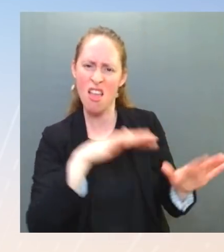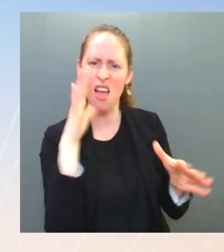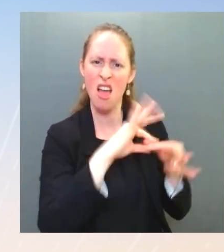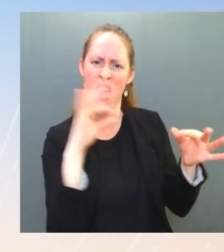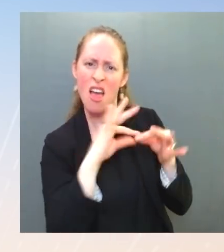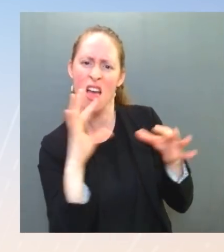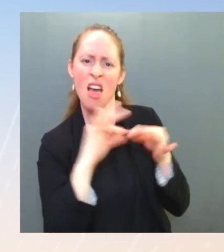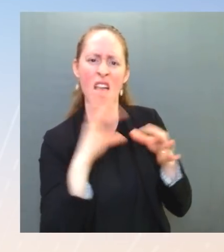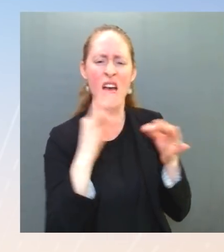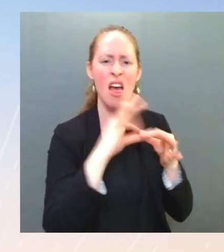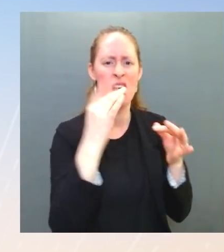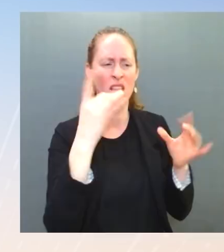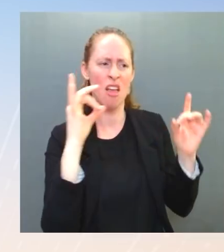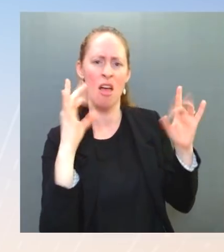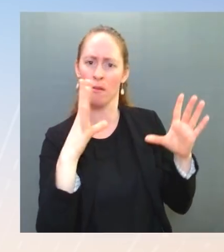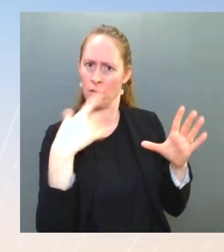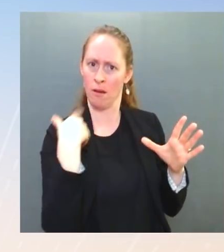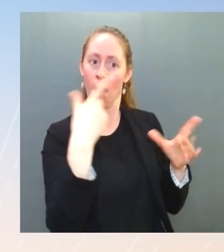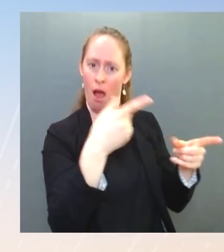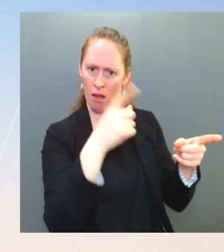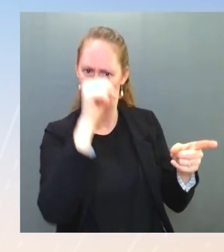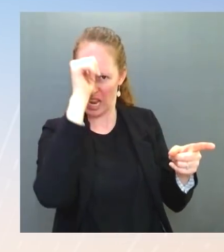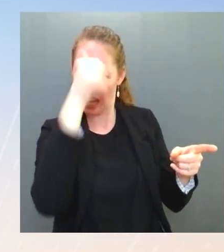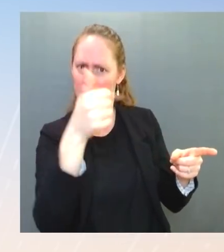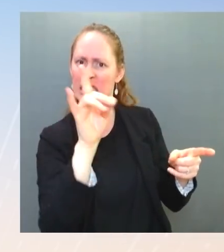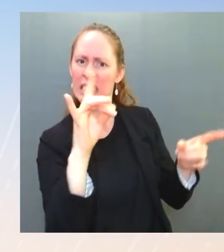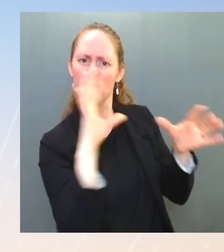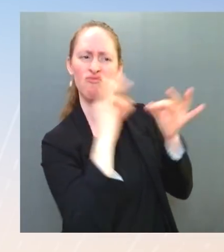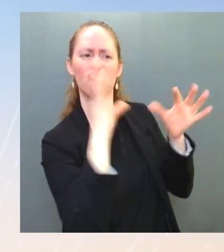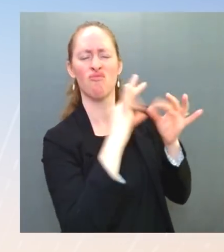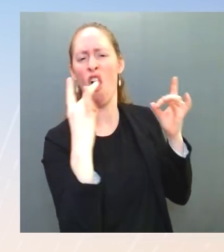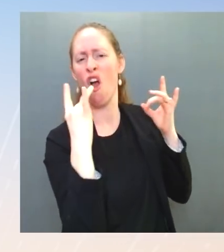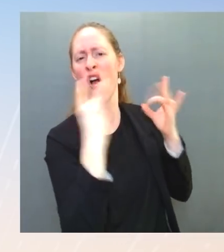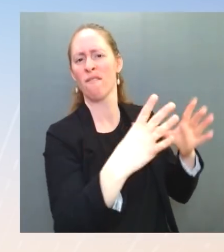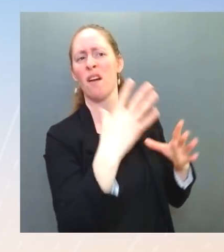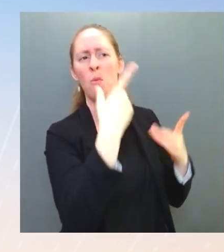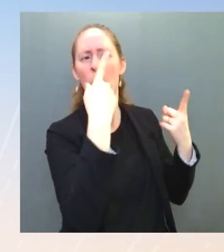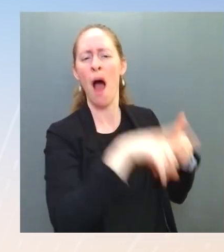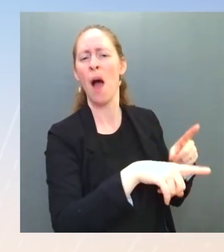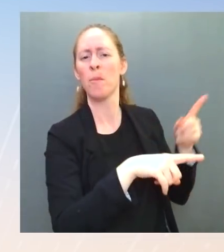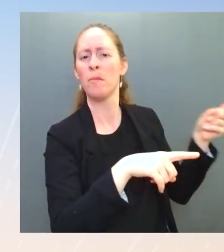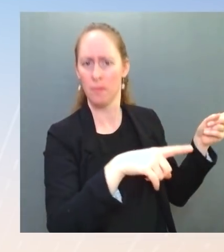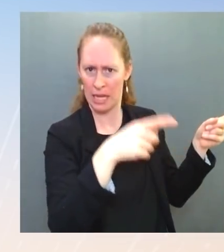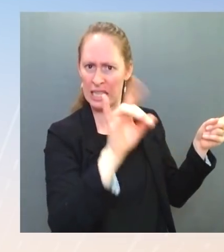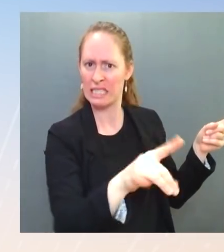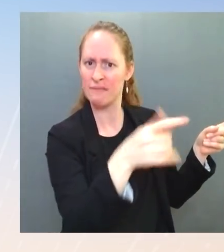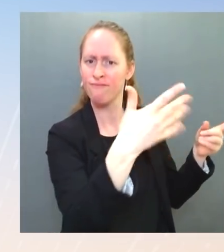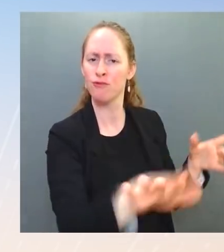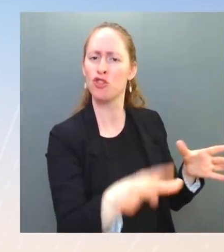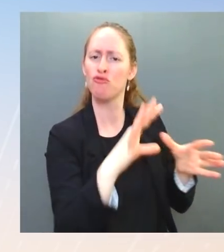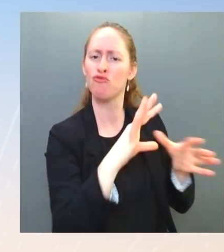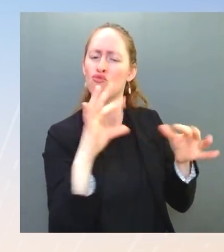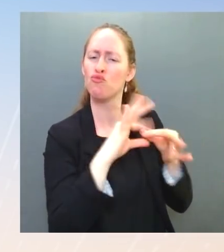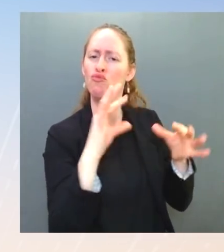they've provided over 90 tons of humanitarian relief material to Ukraine and its neighbors, to include medicine and other essential relief earlier.